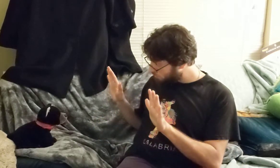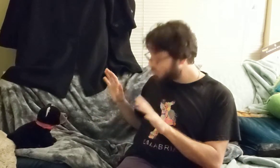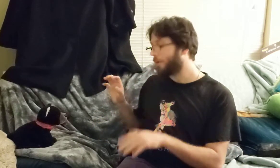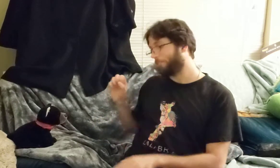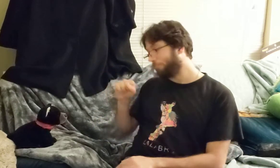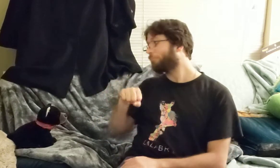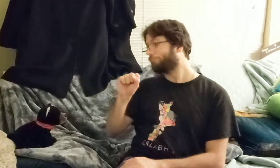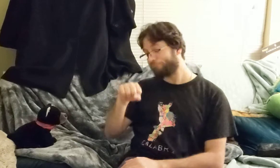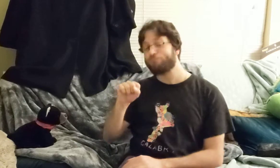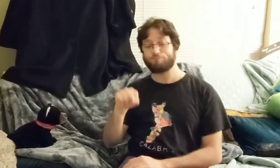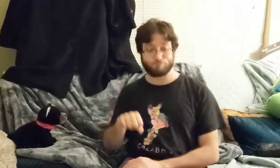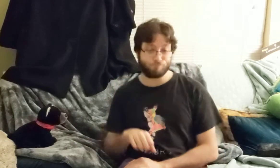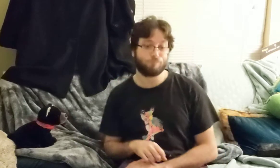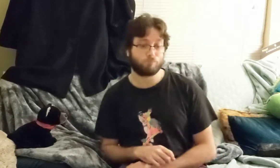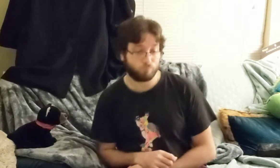YES